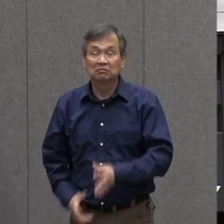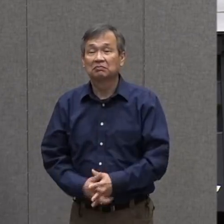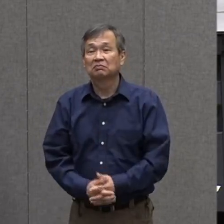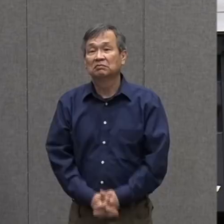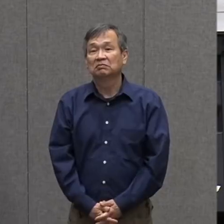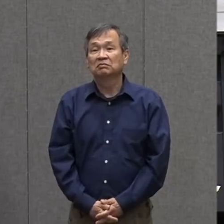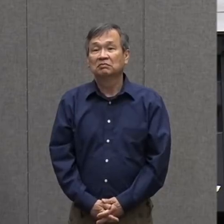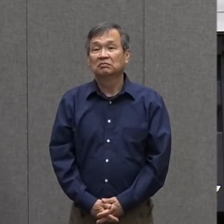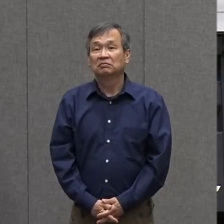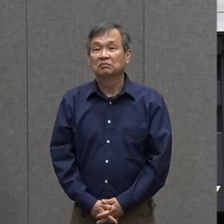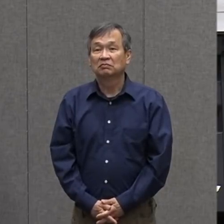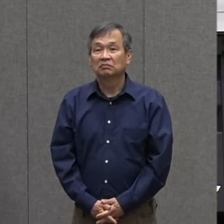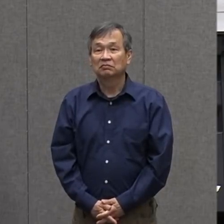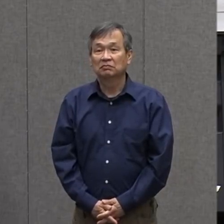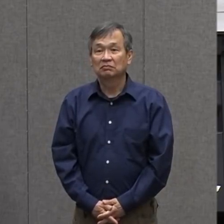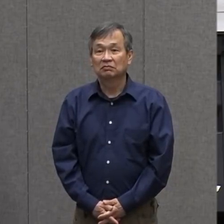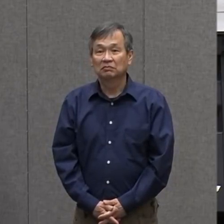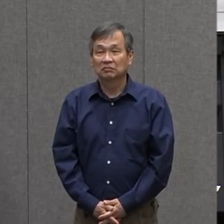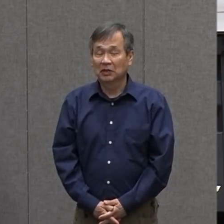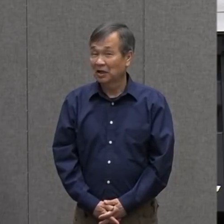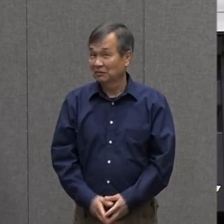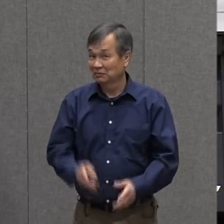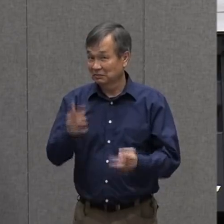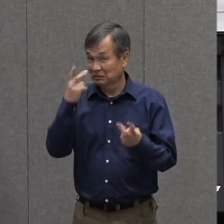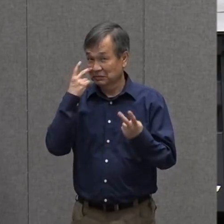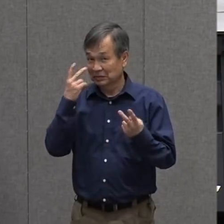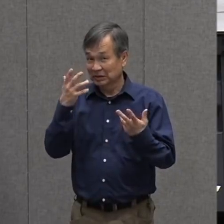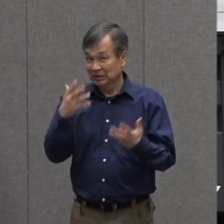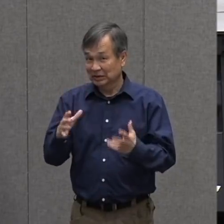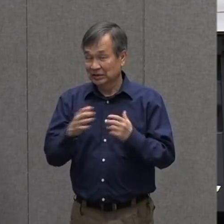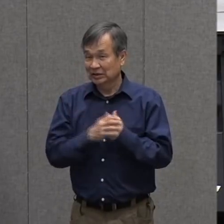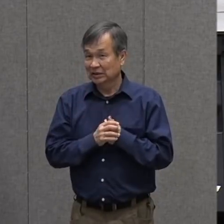Ooh, have you seen these before? Maybe you've seen these like on a rec and rec